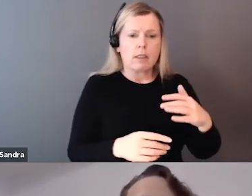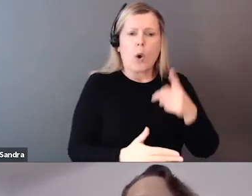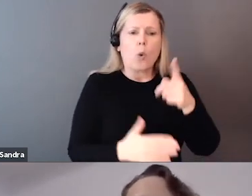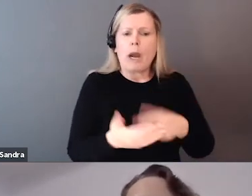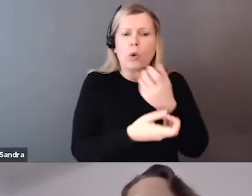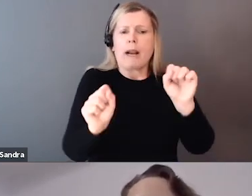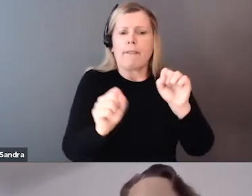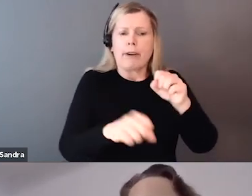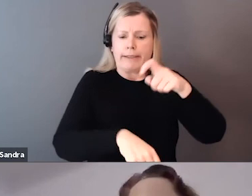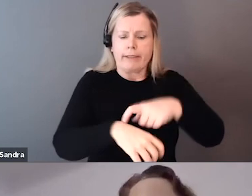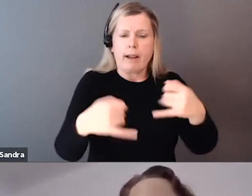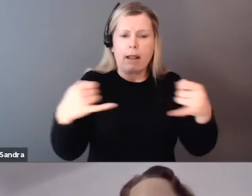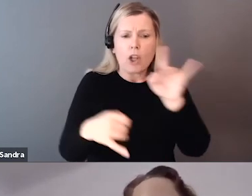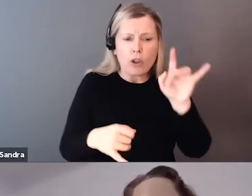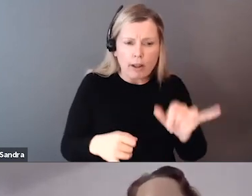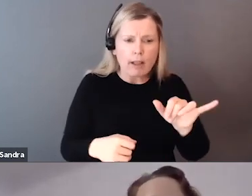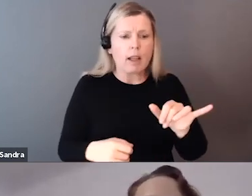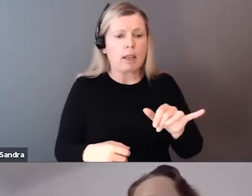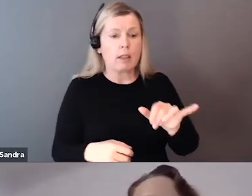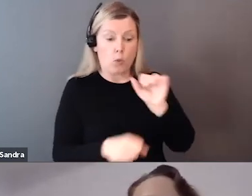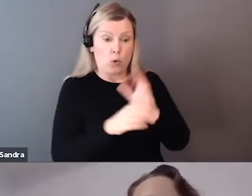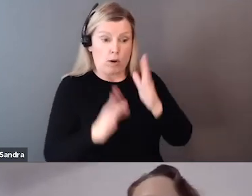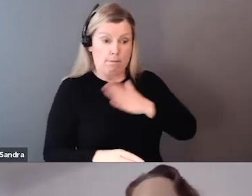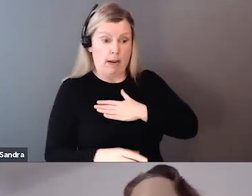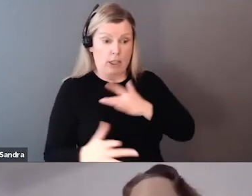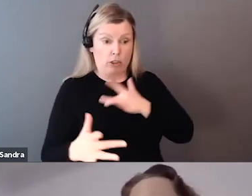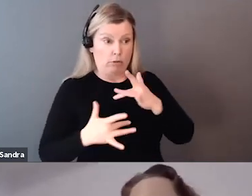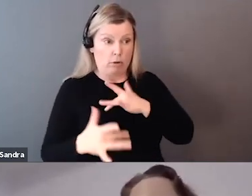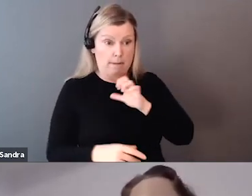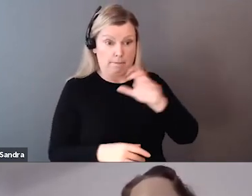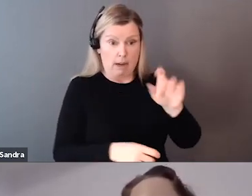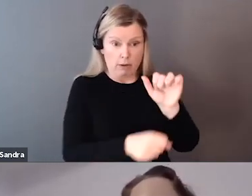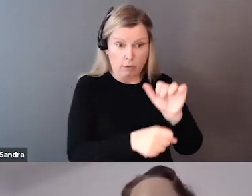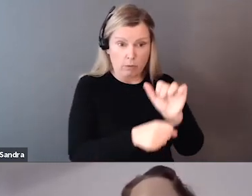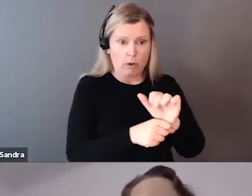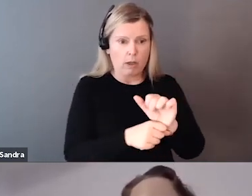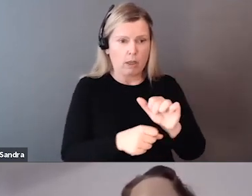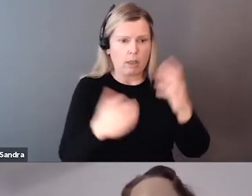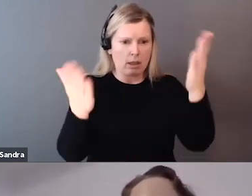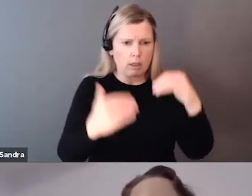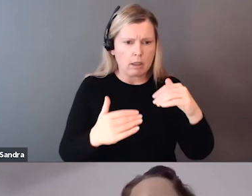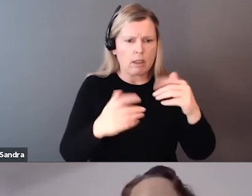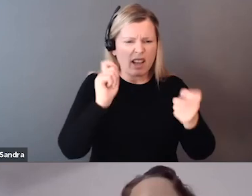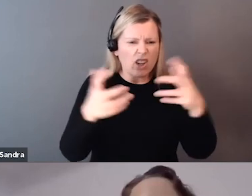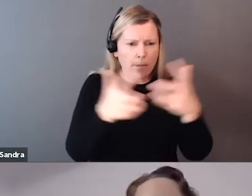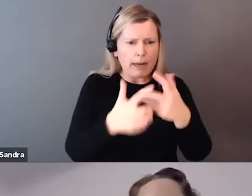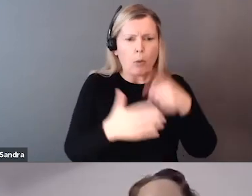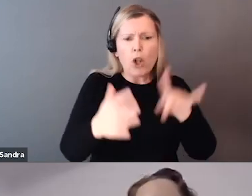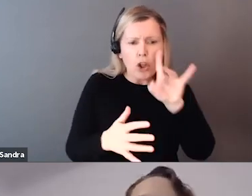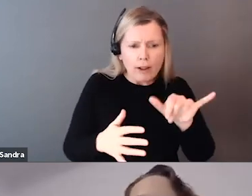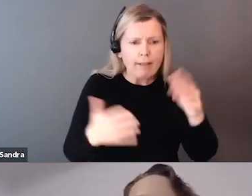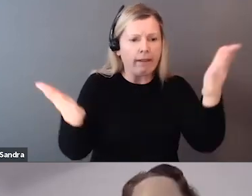workers' concerns about return to work, the threat of accommodations, flexibility in workplaces,